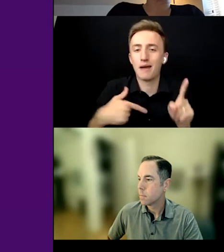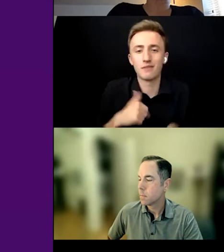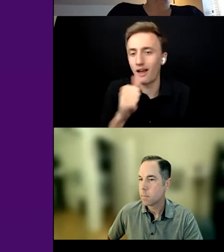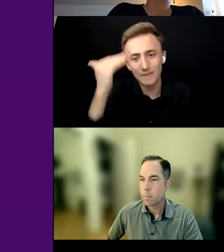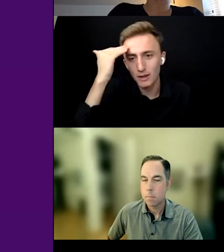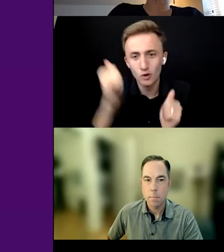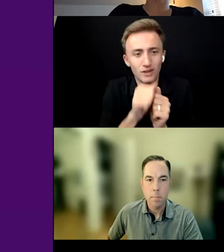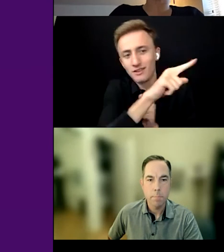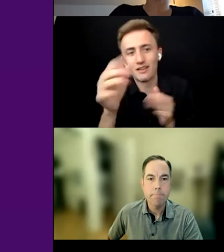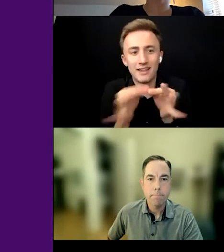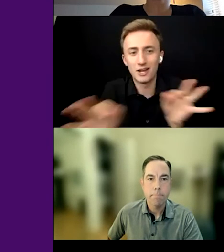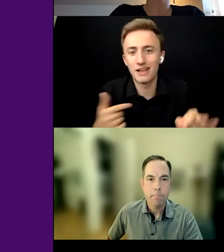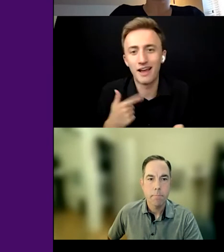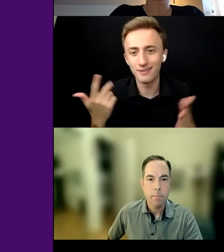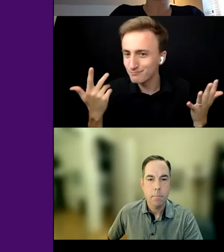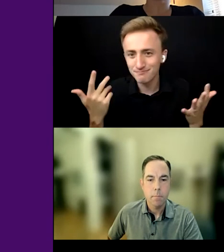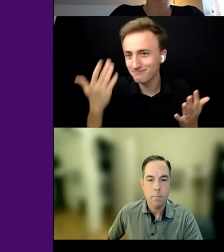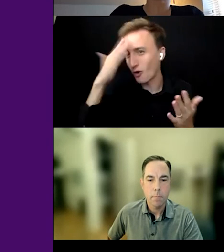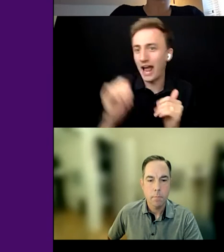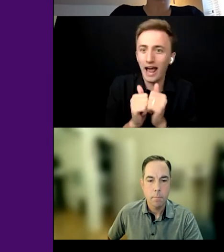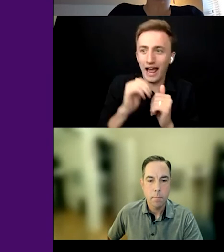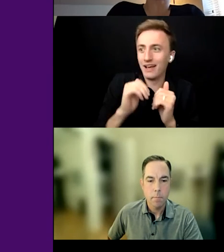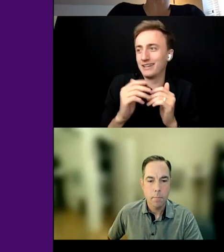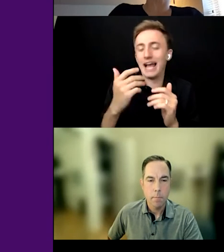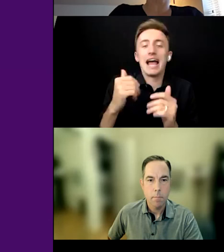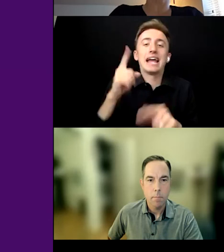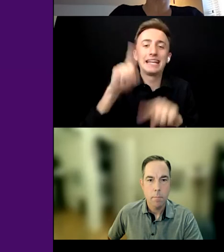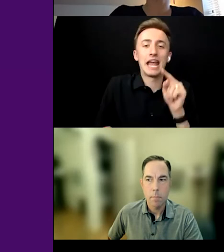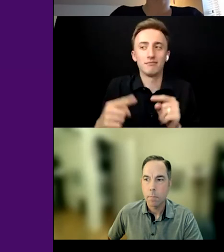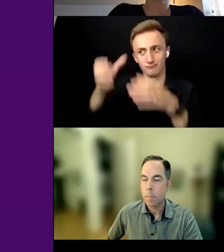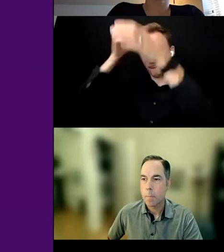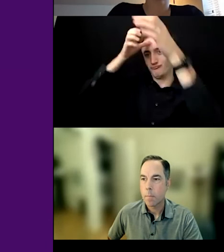be able to speak knowledgeably -- knowledgeably about what text to speech is available or